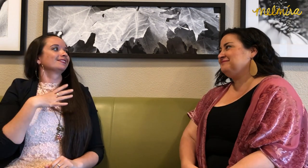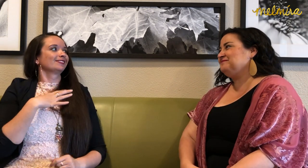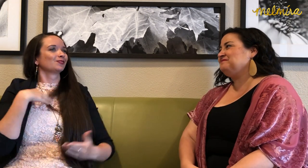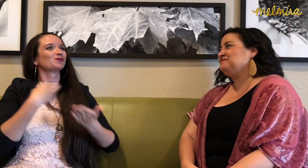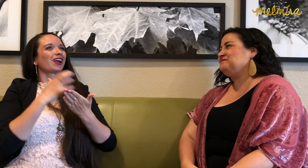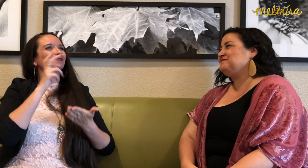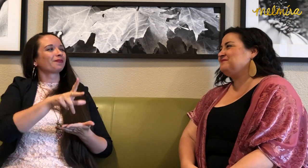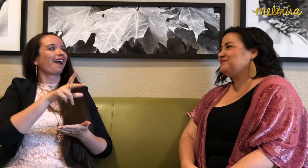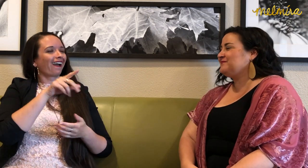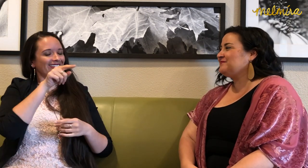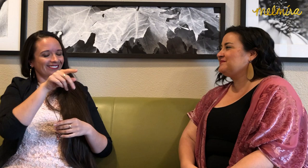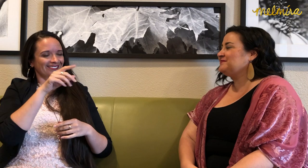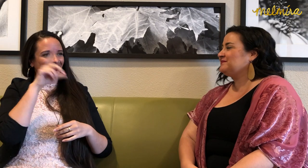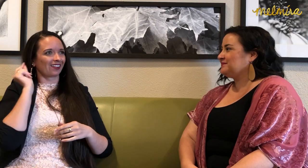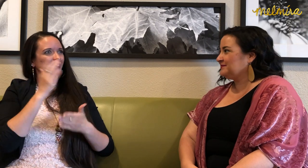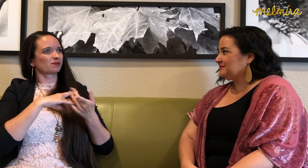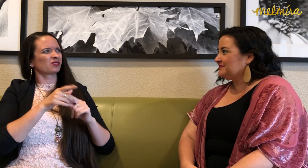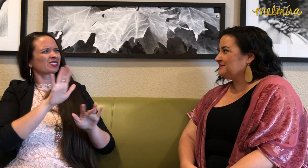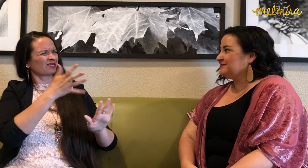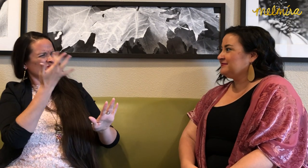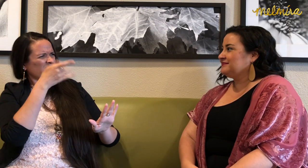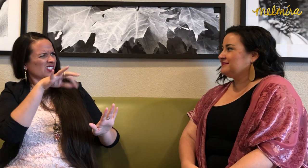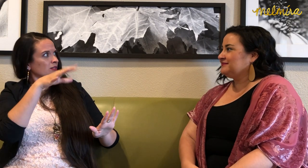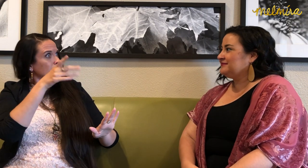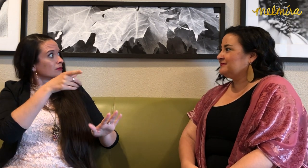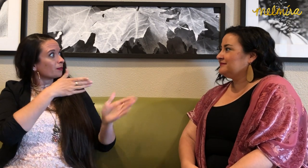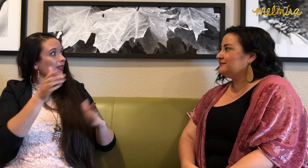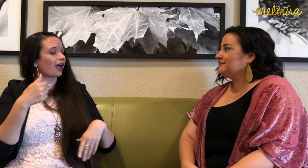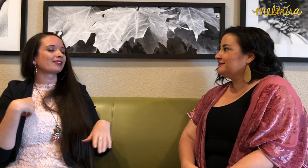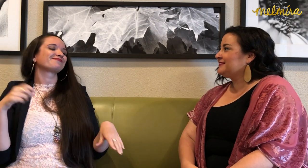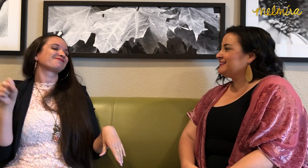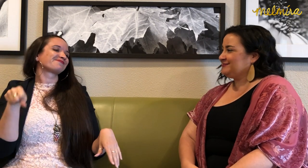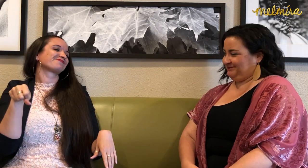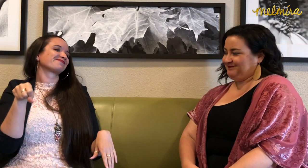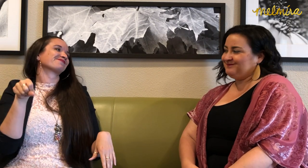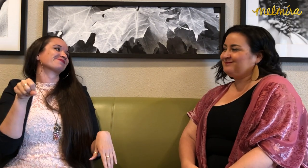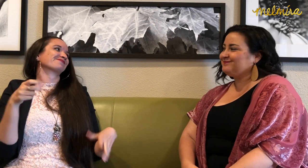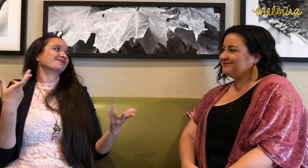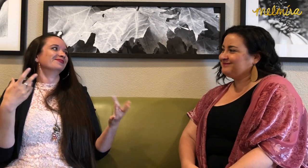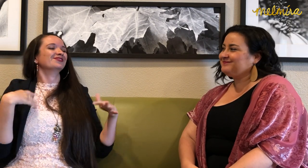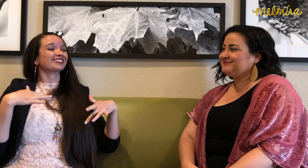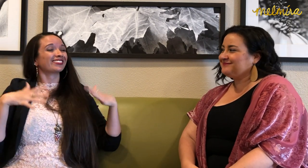When I went back to Gallaudet, some friends asked if I planned to...I told them yes.